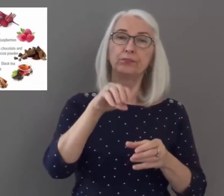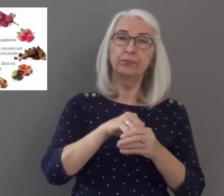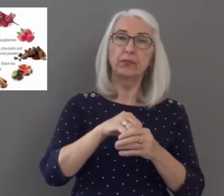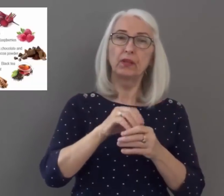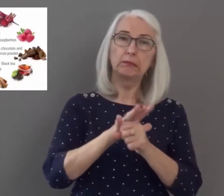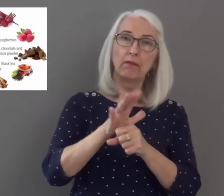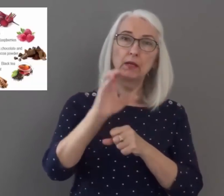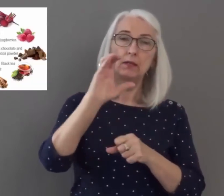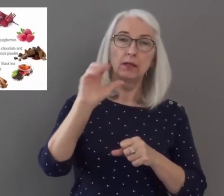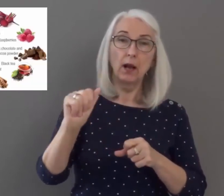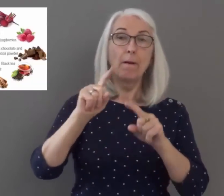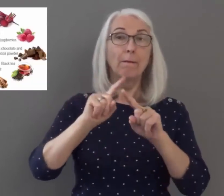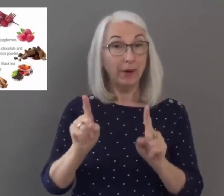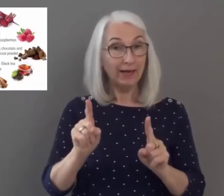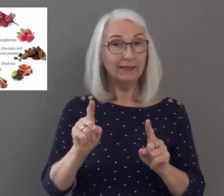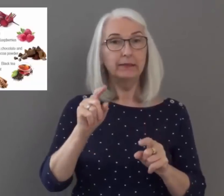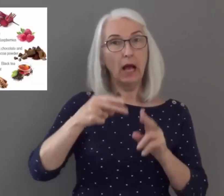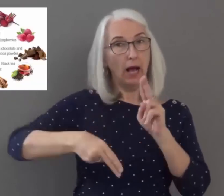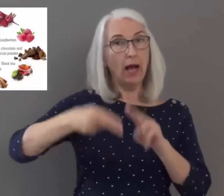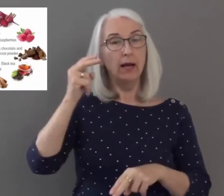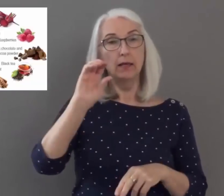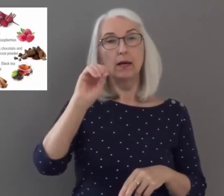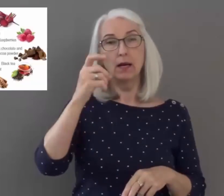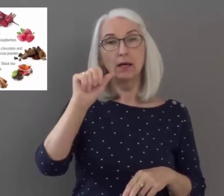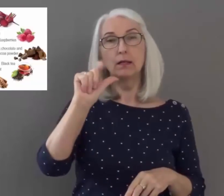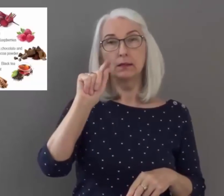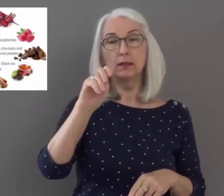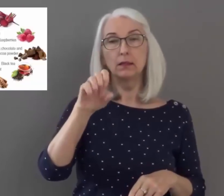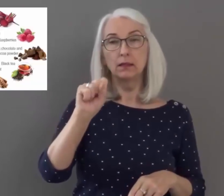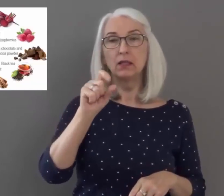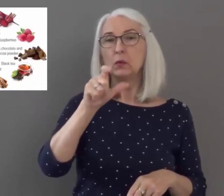it contains abundant calcium but are high in oxalates.